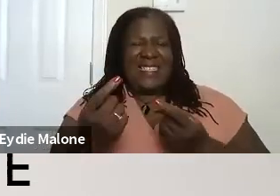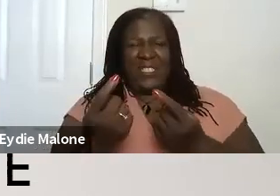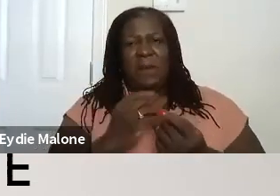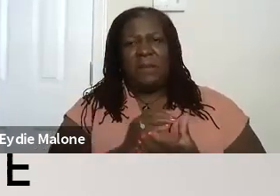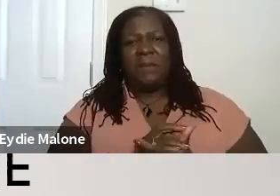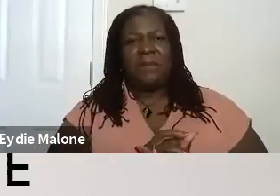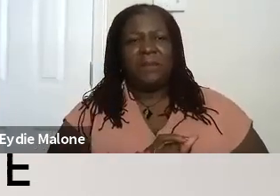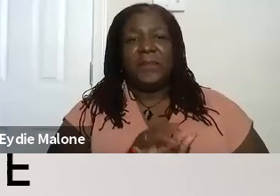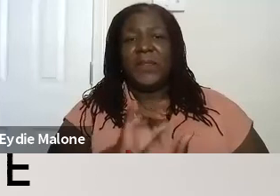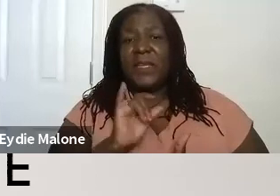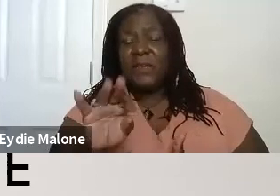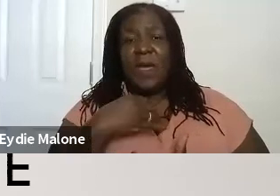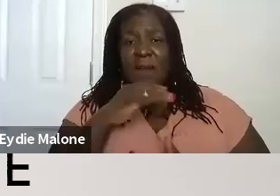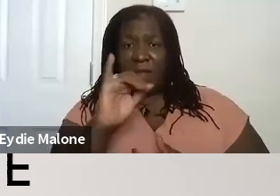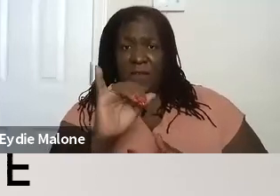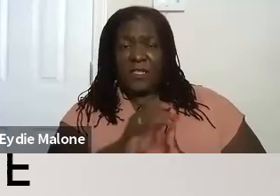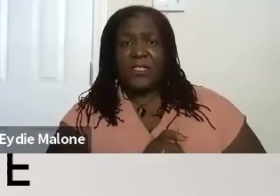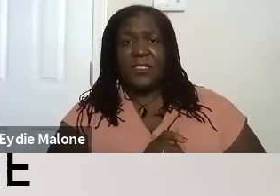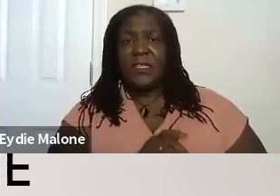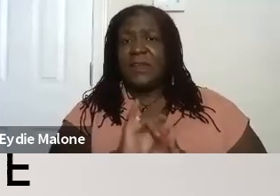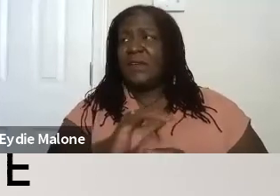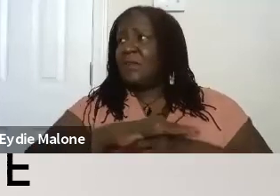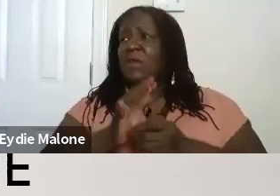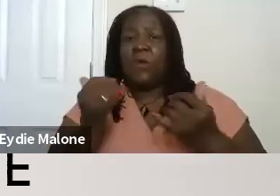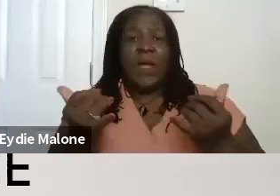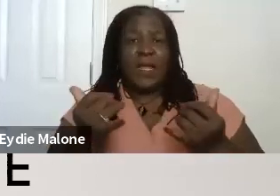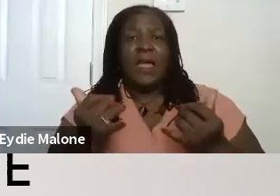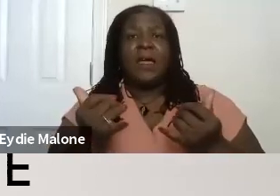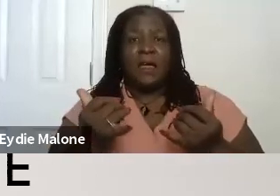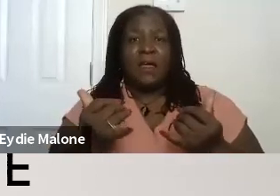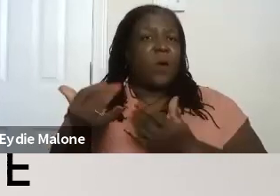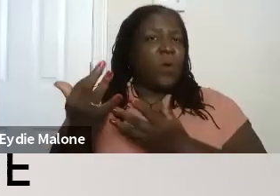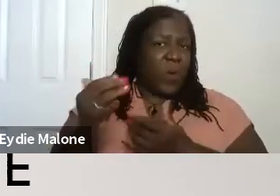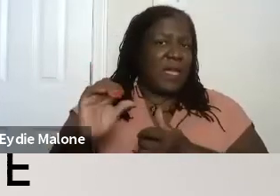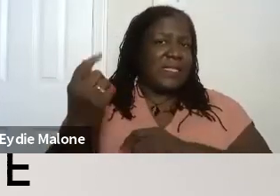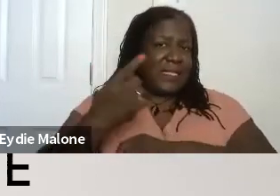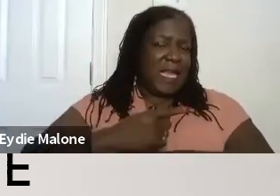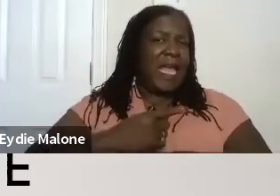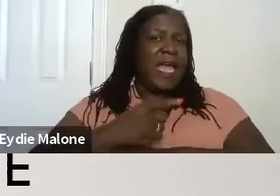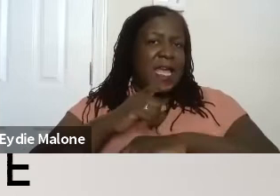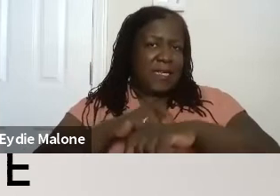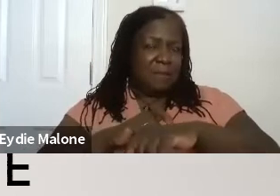an infection, if you have COVID right now, you should wait your 10 day period of infectiousness